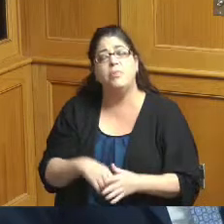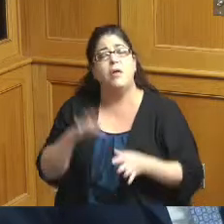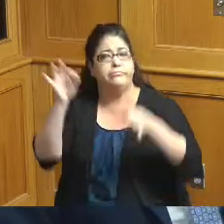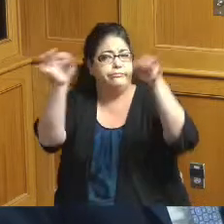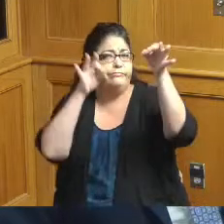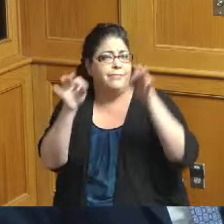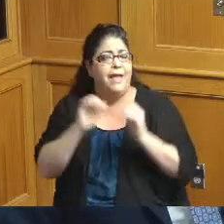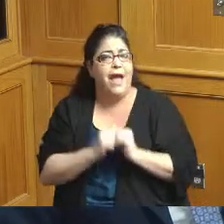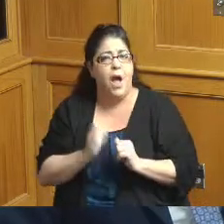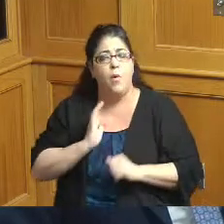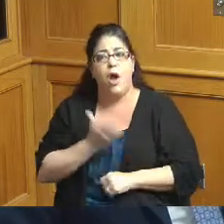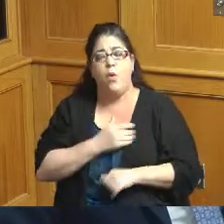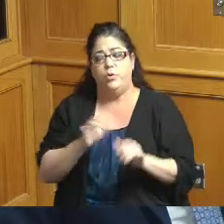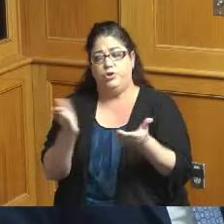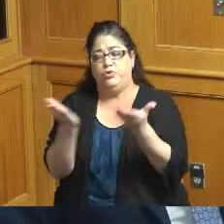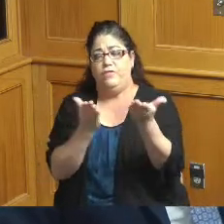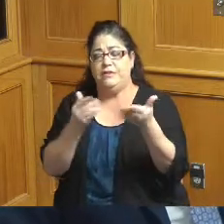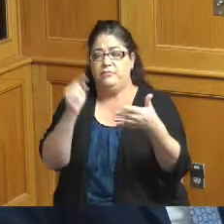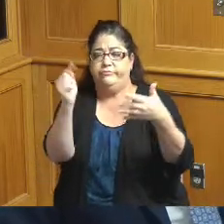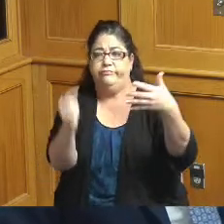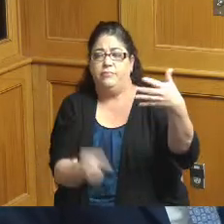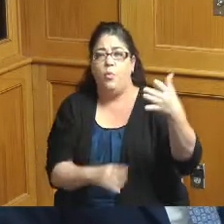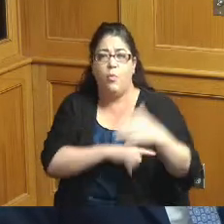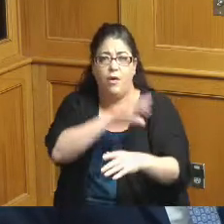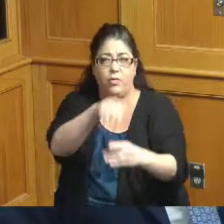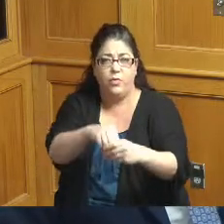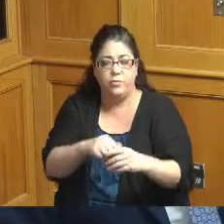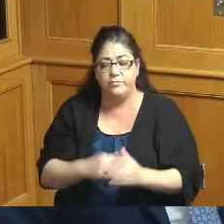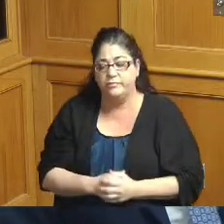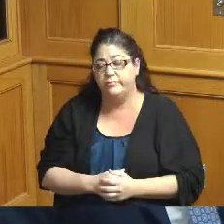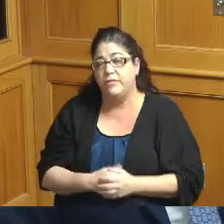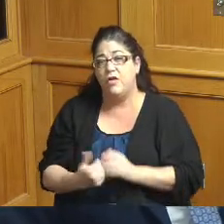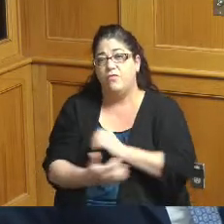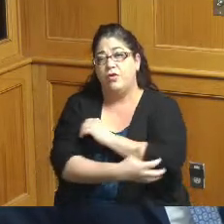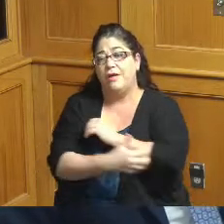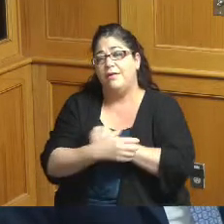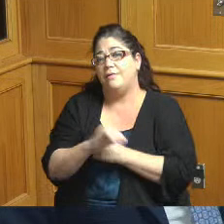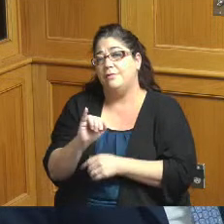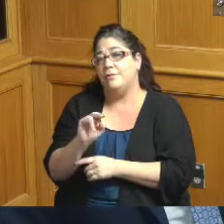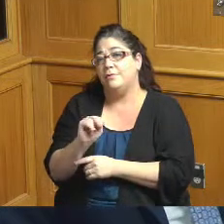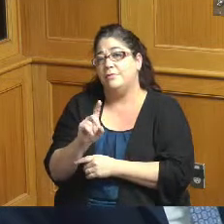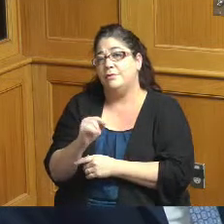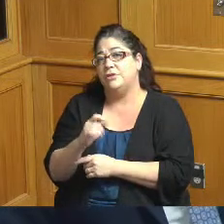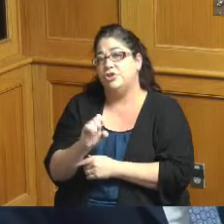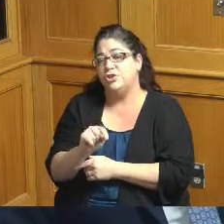services of our court for Indigent litigants we have a family law clinic that offers free